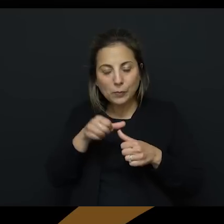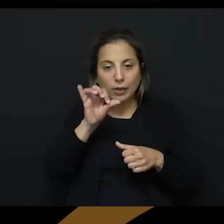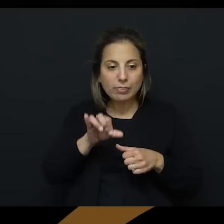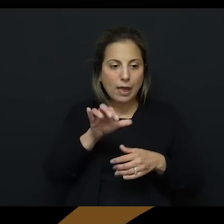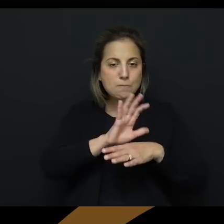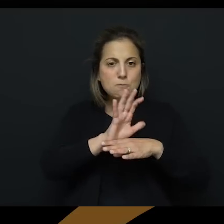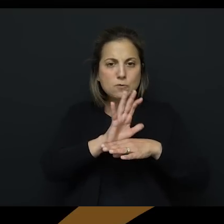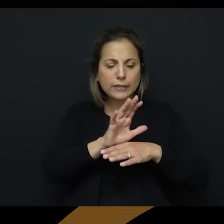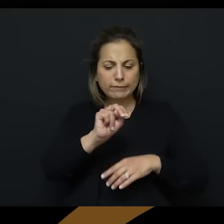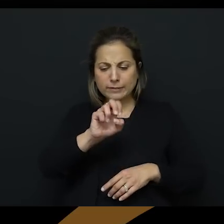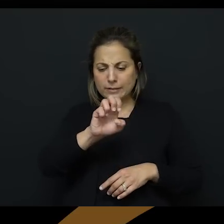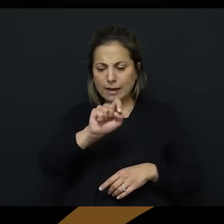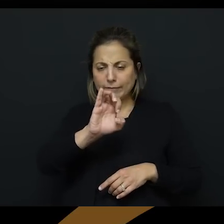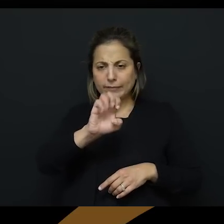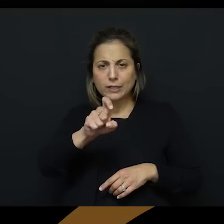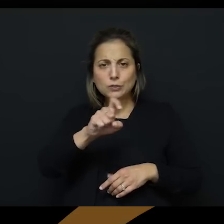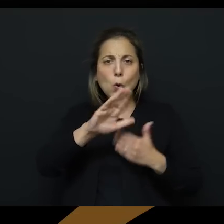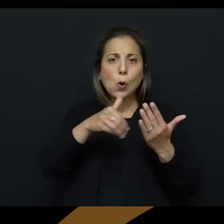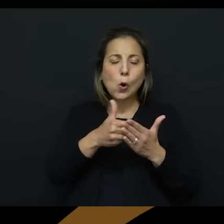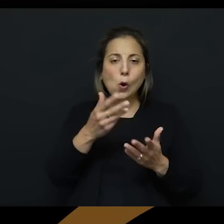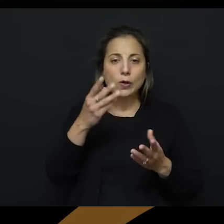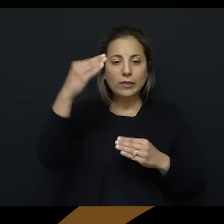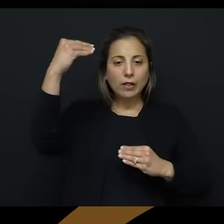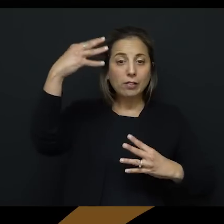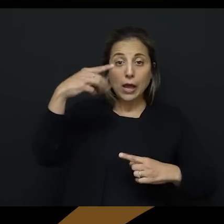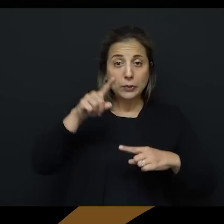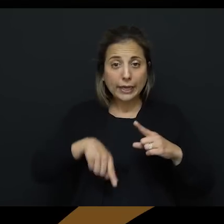I remember I got the phone call. It was February of 2020